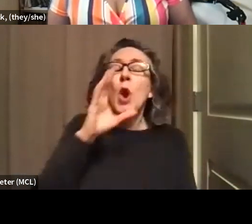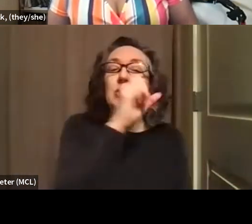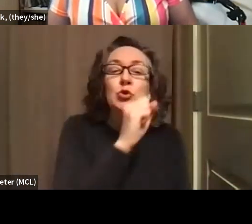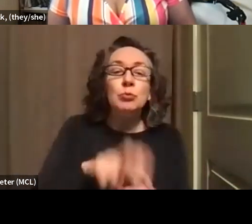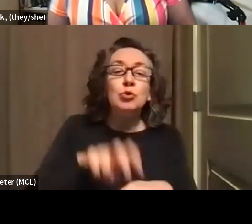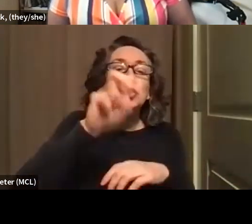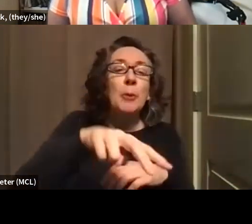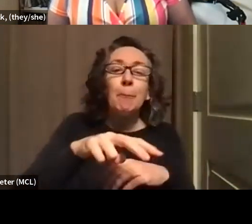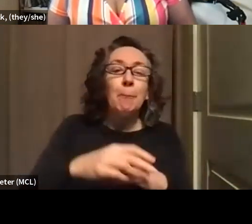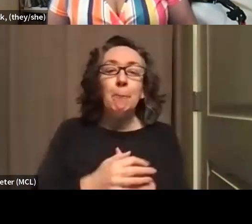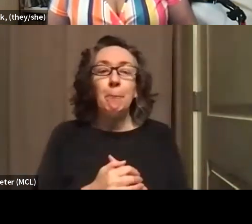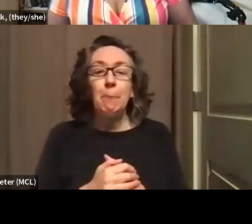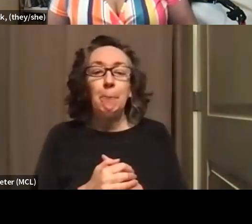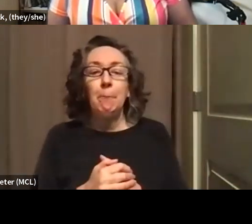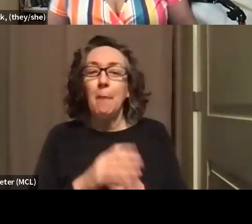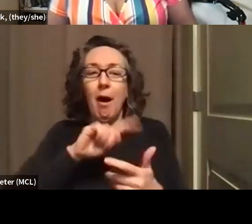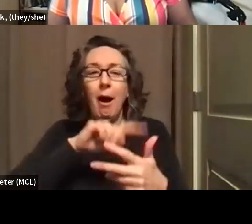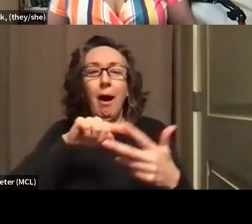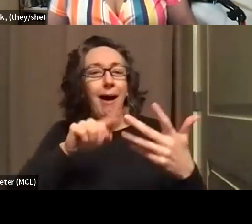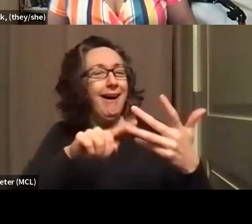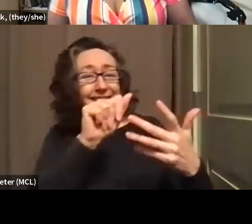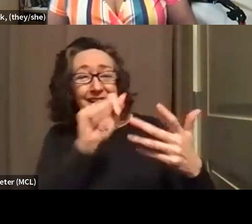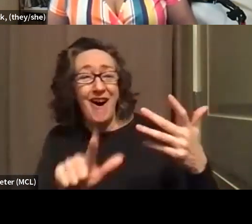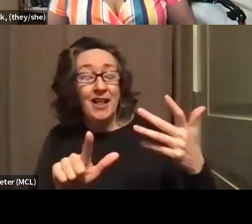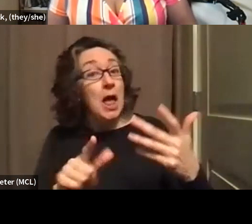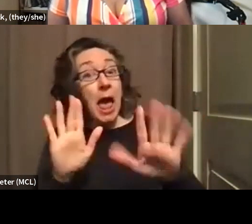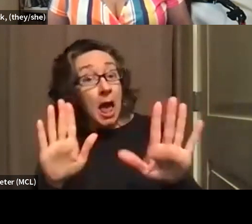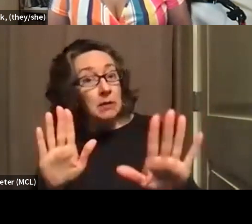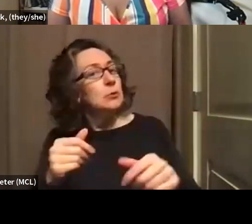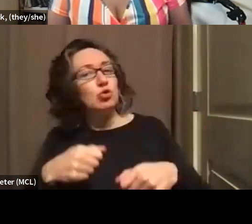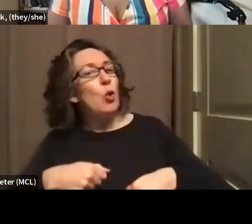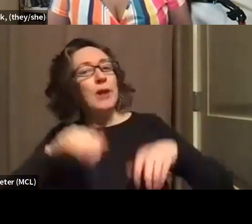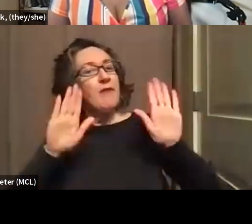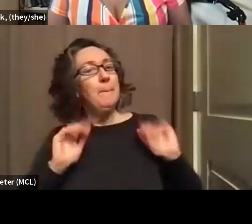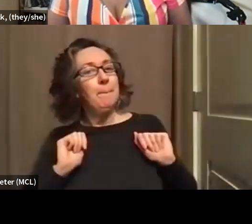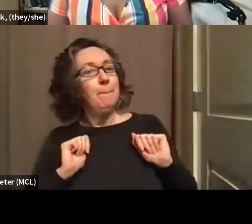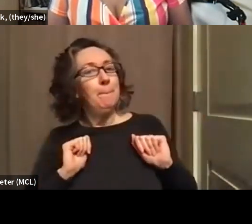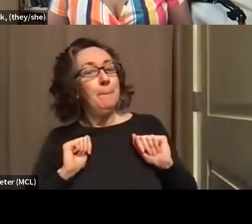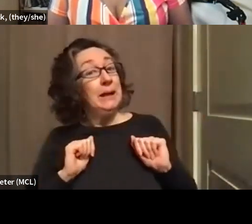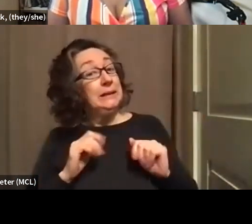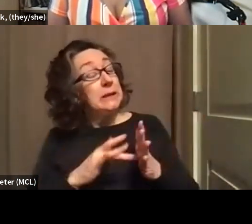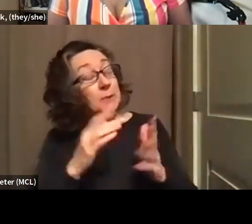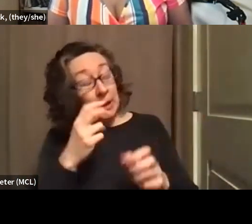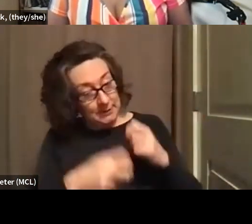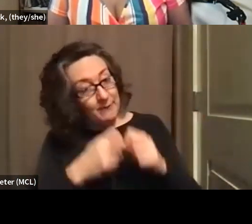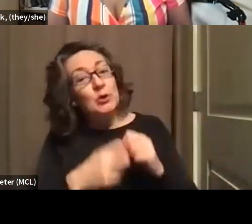All of those things. And don't give up. Sometimes it's hard.